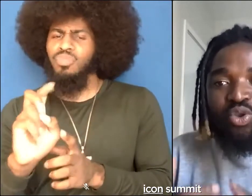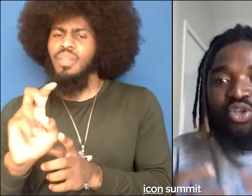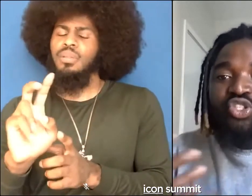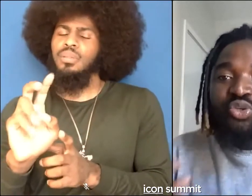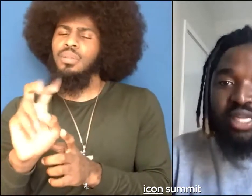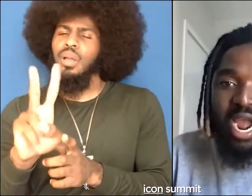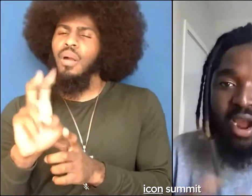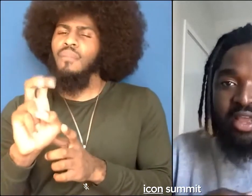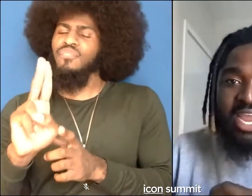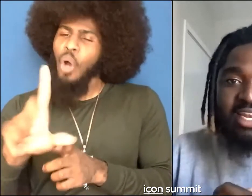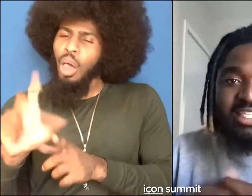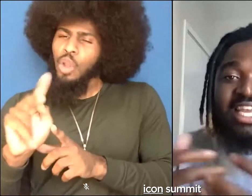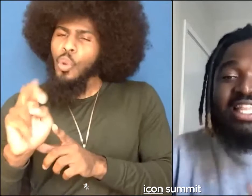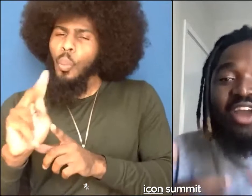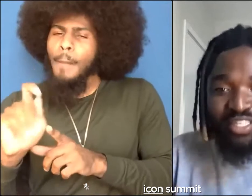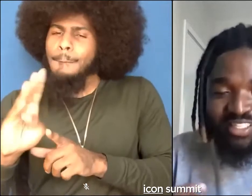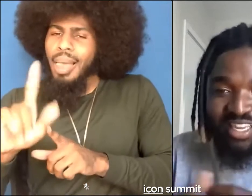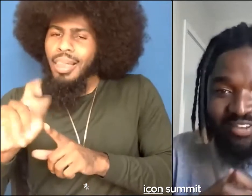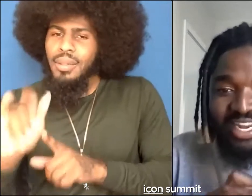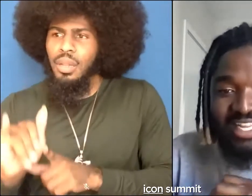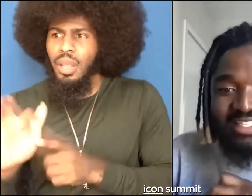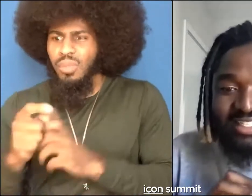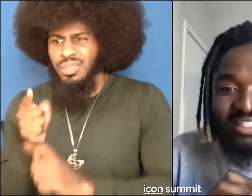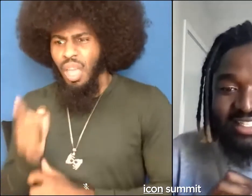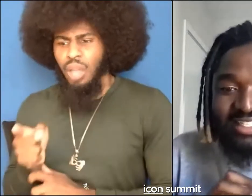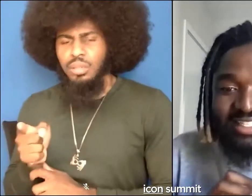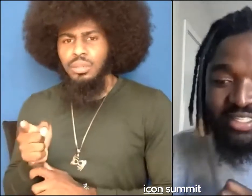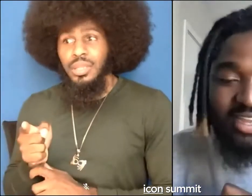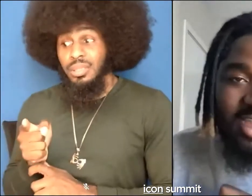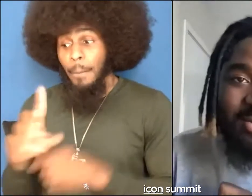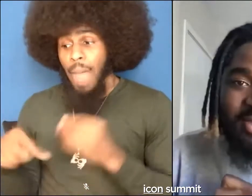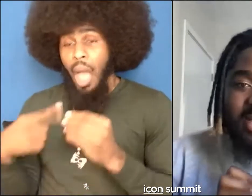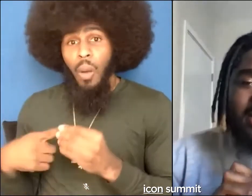who you truly are and taking that risk. It really is taking on that risk.